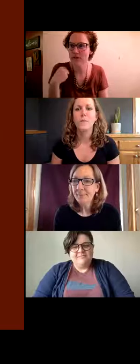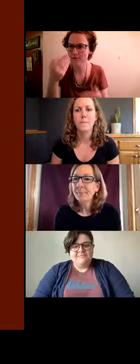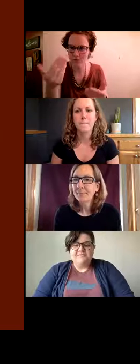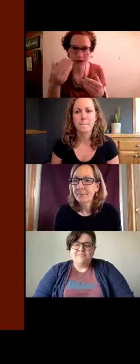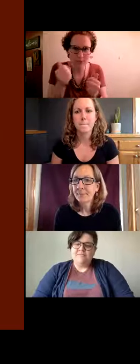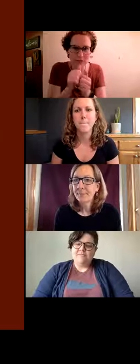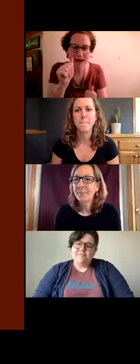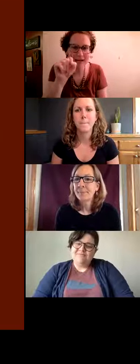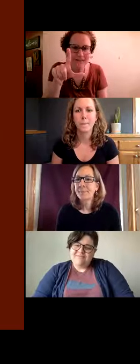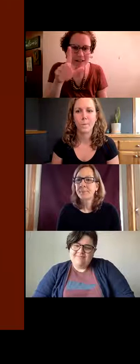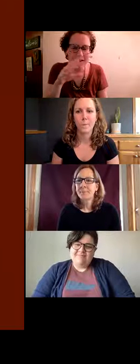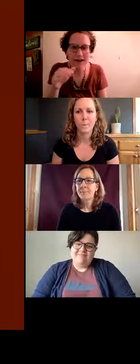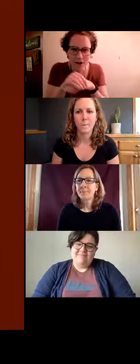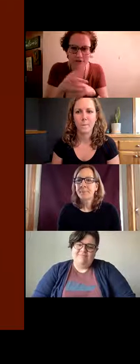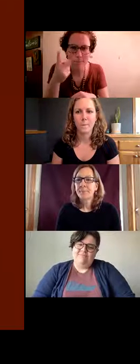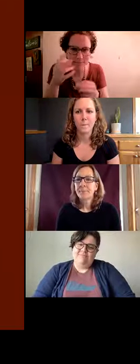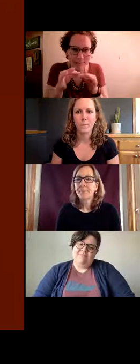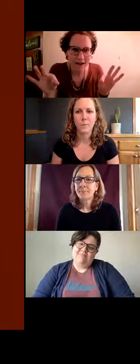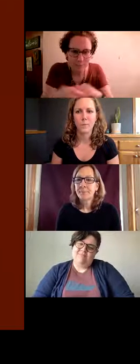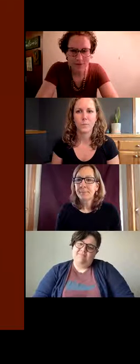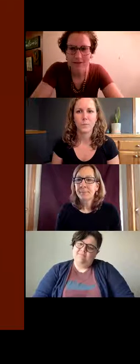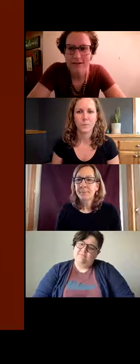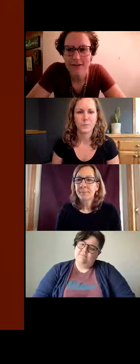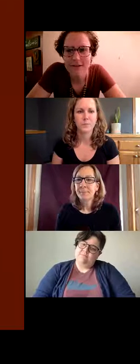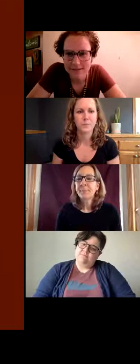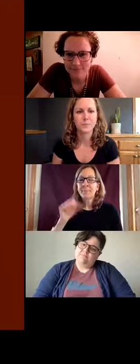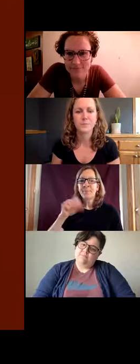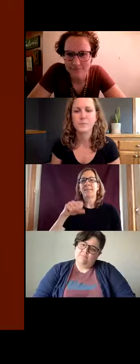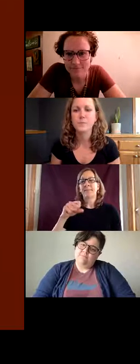So this is Chelsea speaking. Uh, Michele, if you could talk about our bilingual approach?